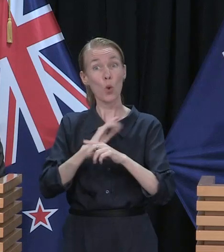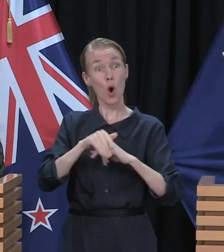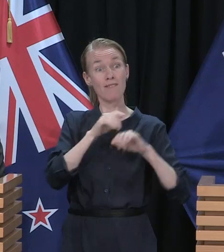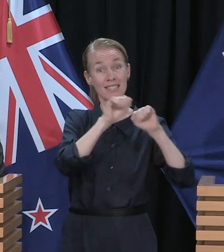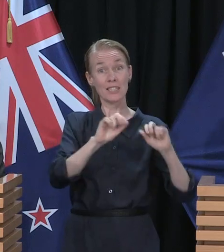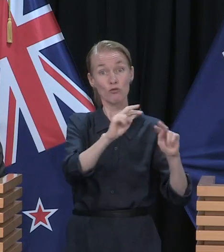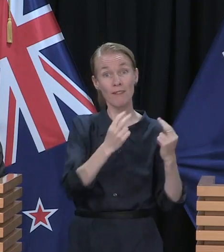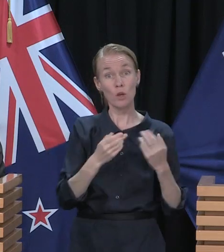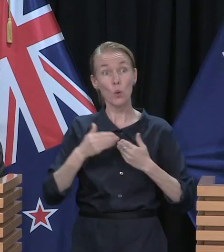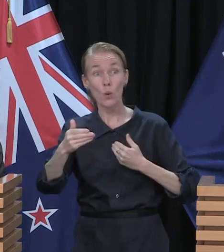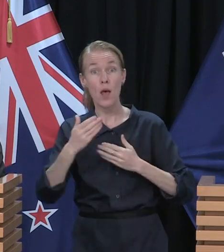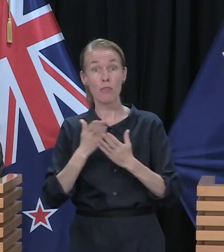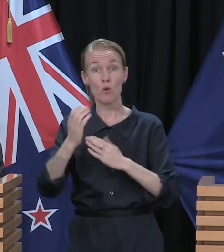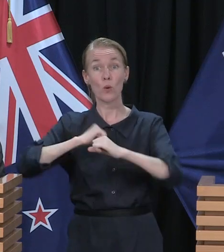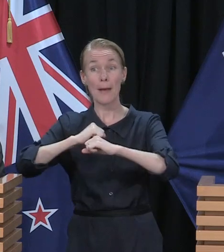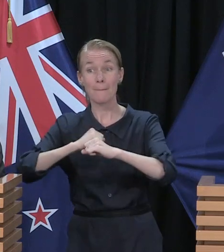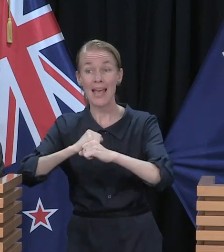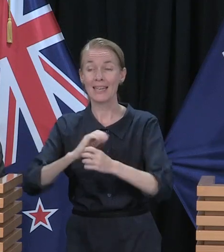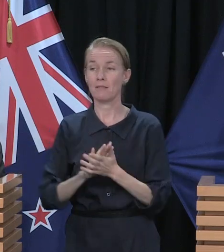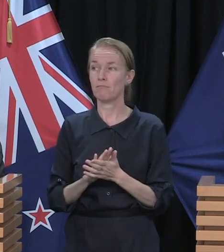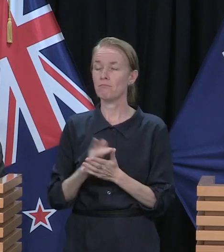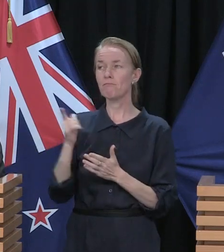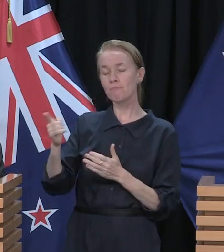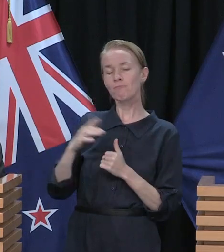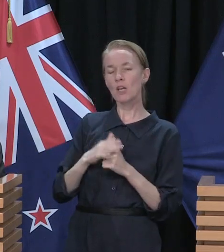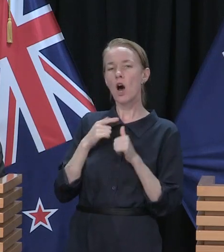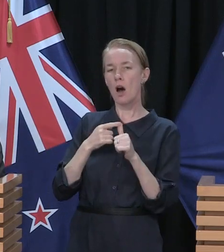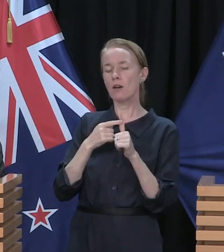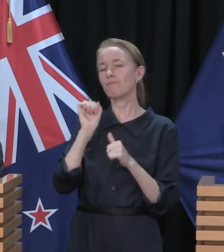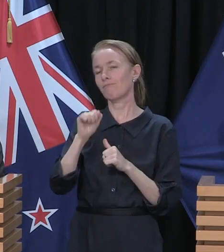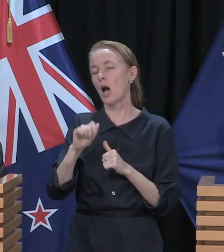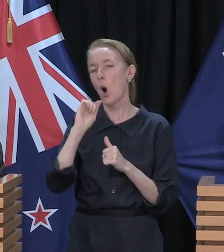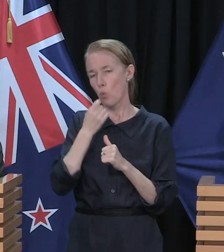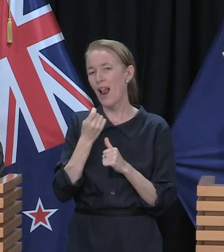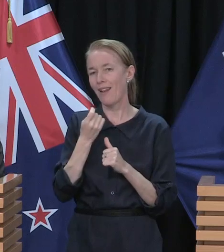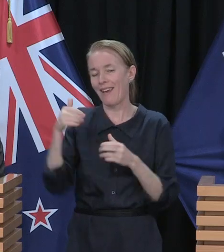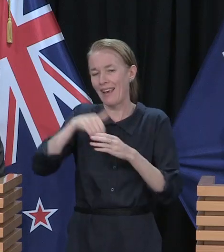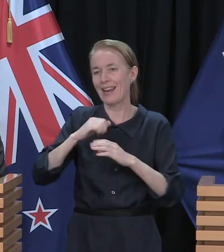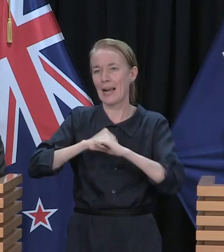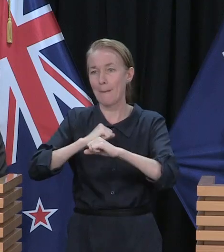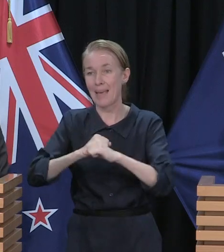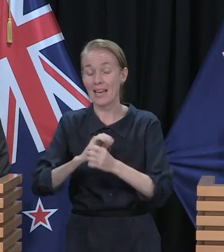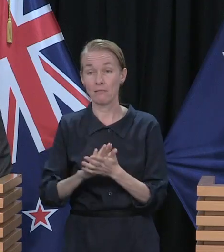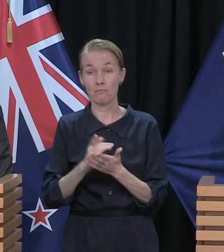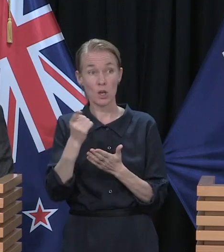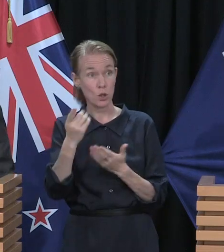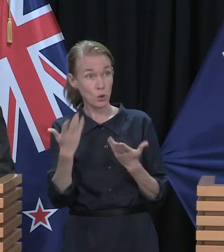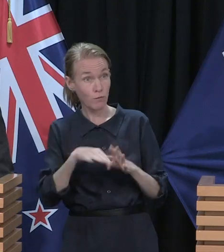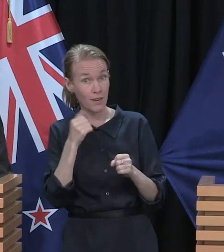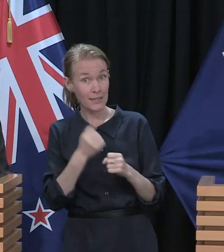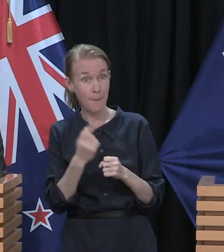than the election than the one you have seen to date. Your view on headline things like DHB